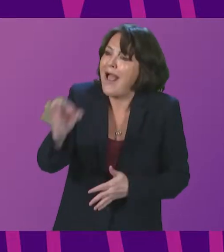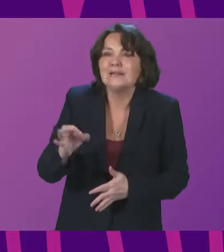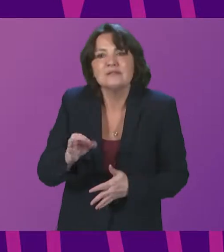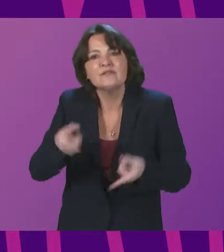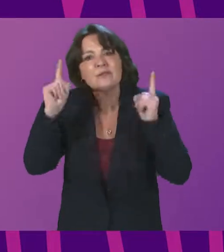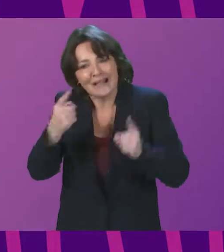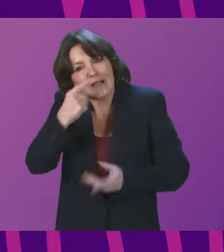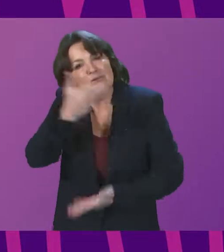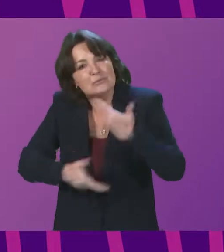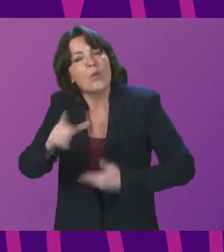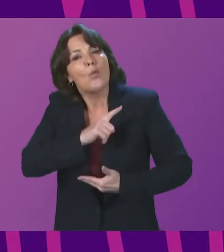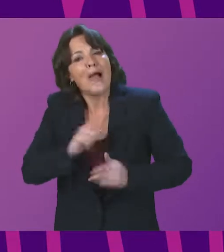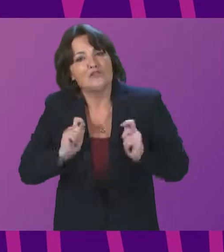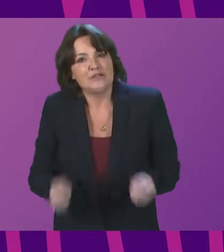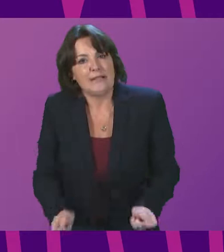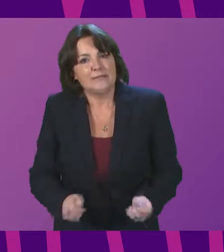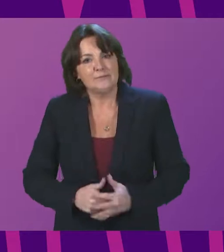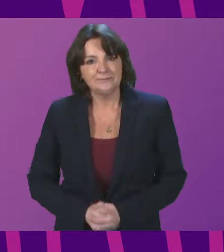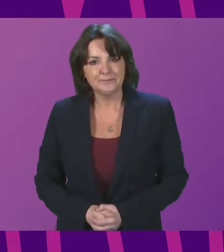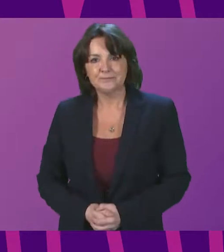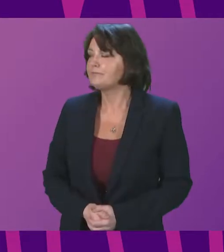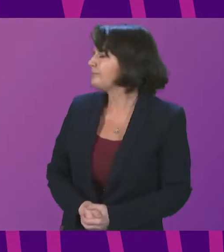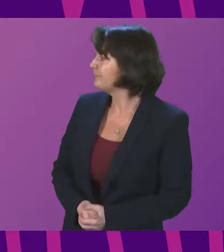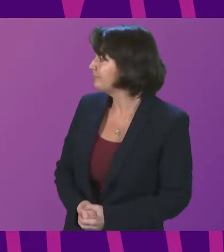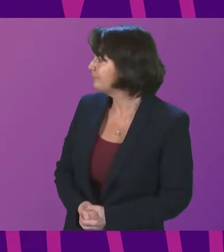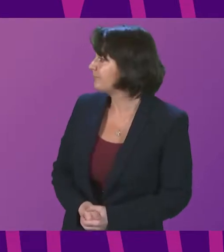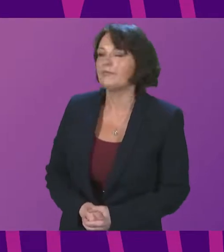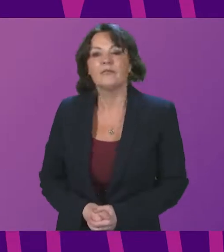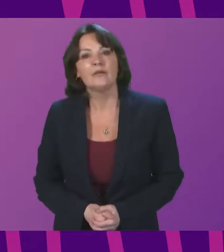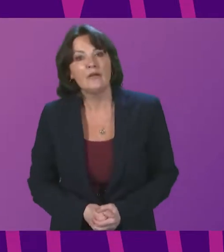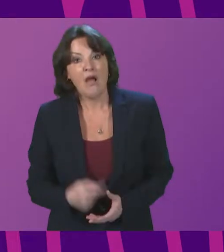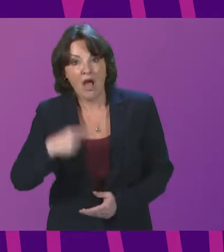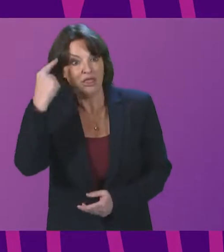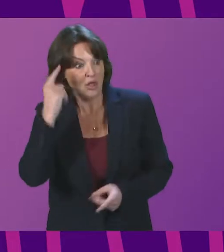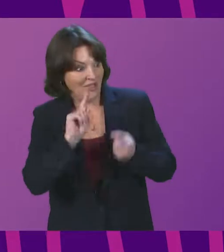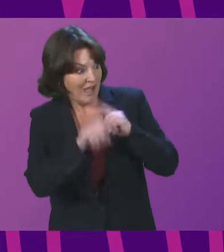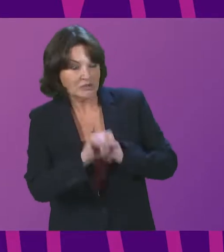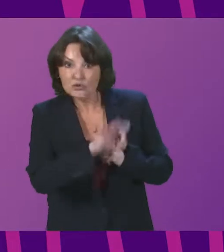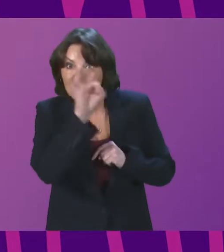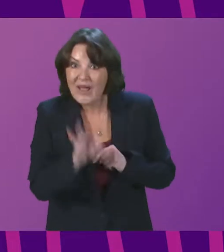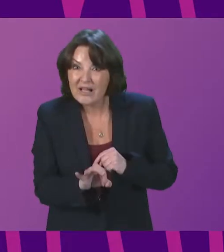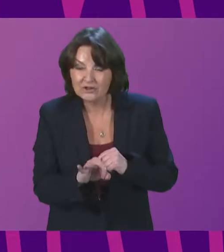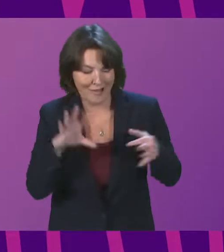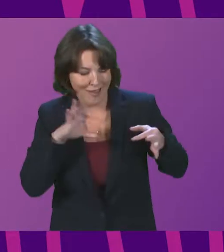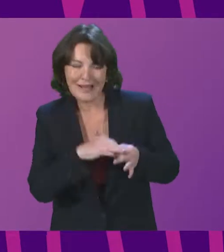I would have thought that the answer to Douglas Ross’s question about the terms of the ministerial